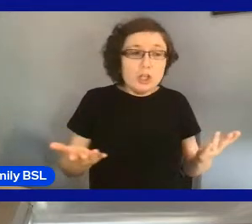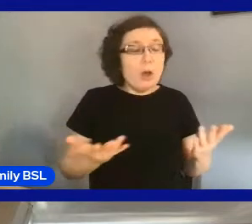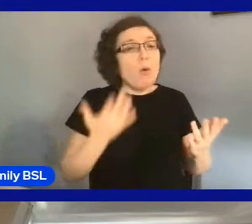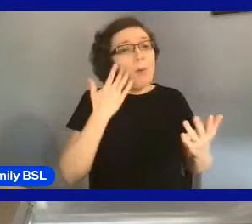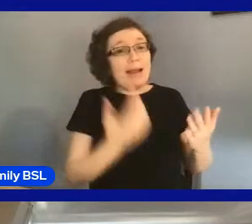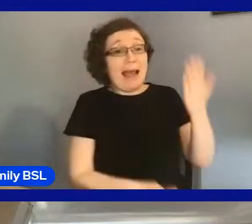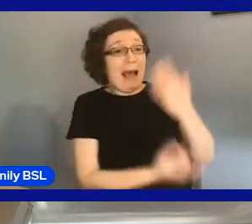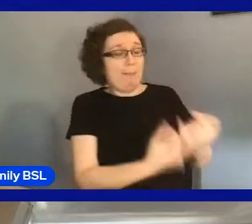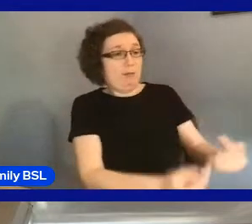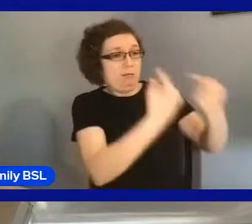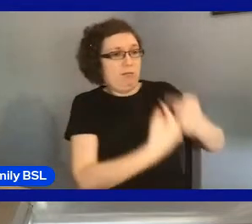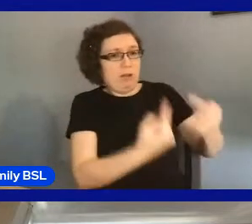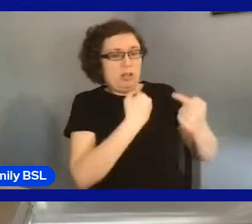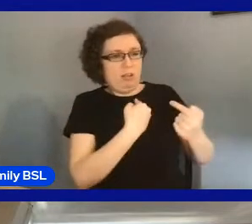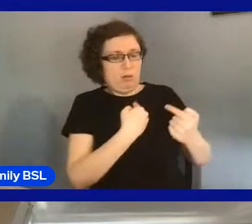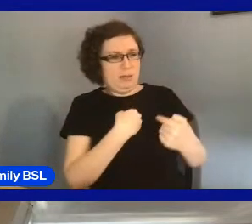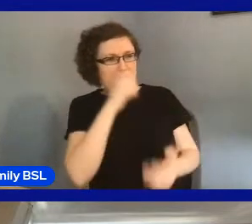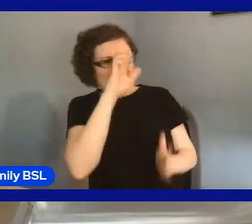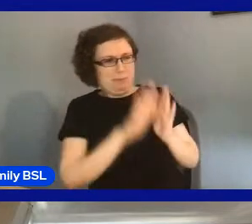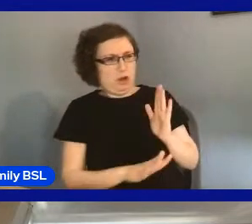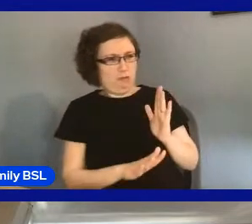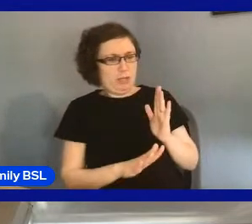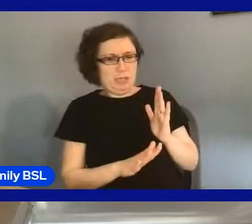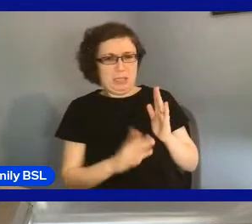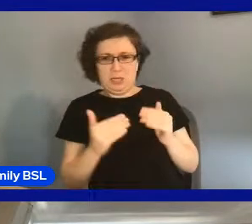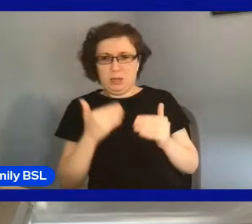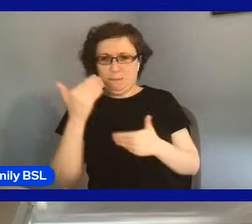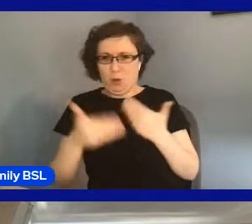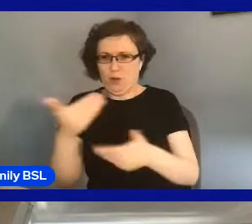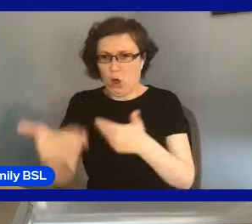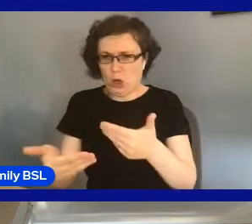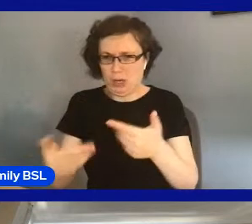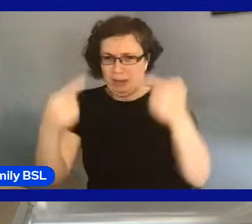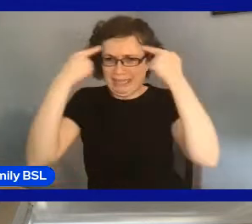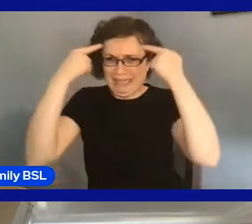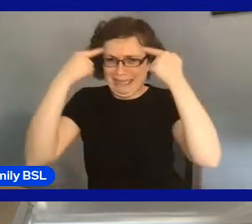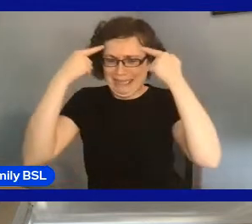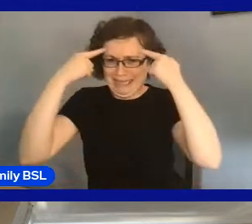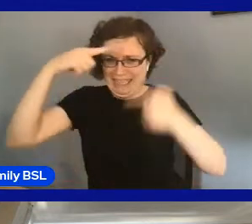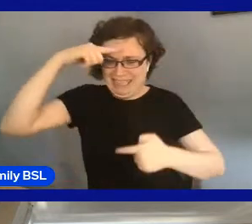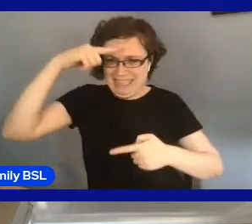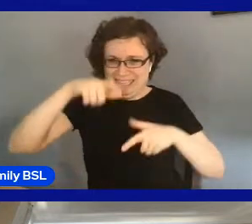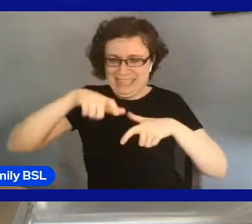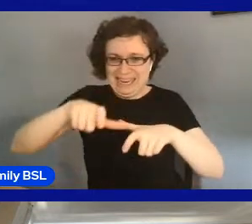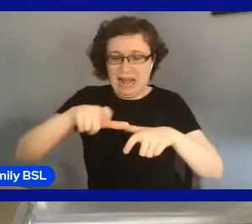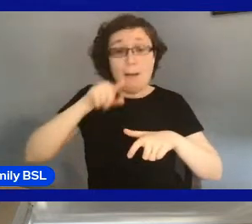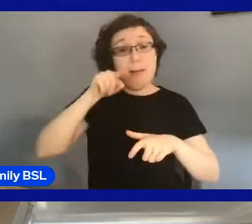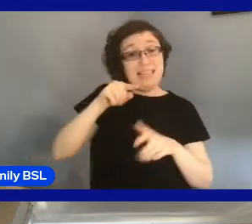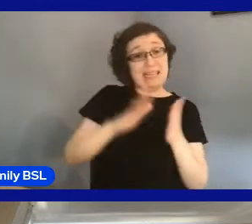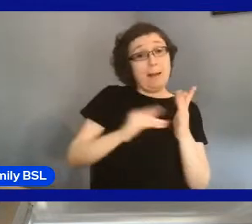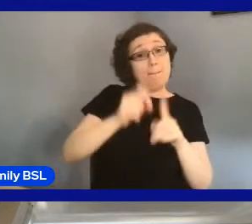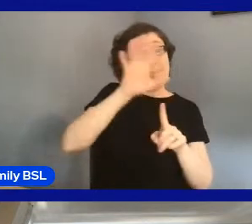just move on and just lives in your head. By having this apple you can take a photo, put it